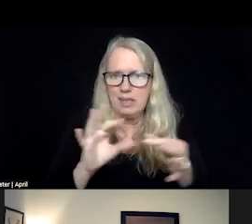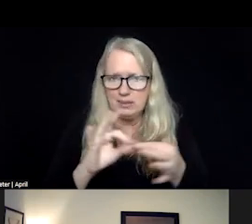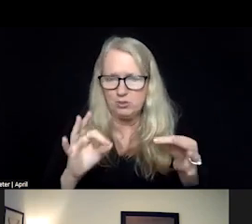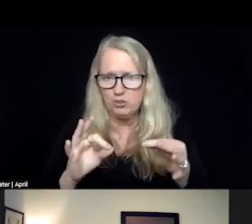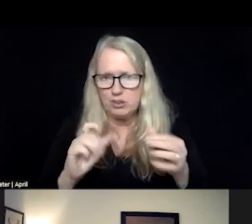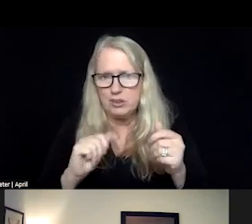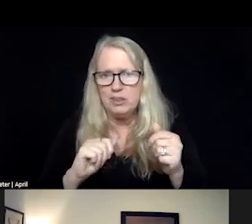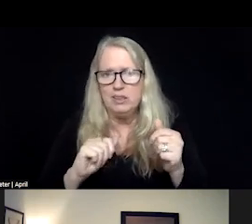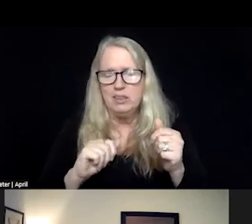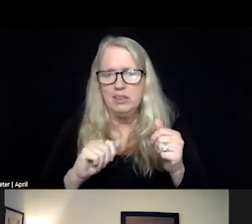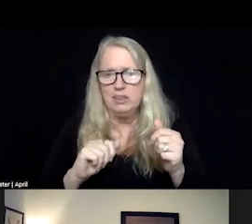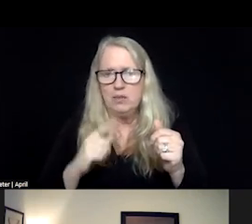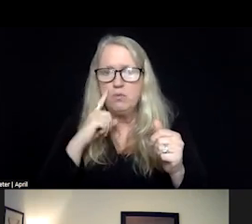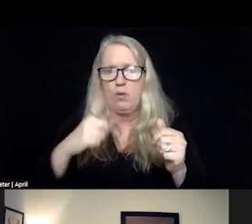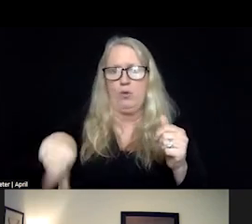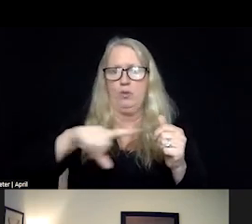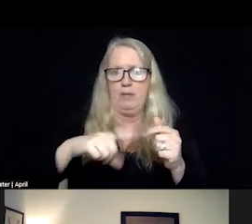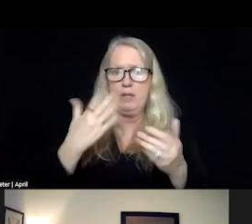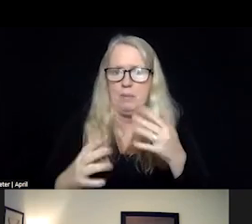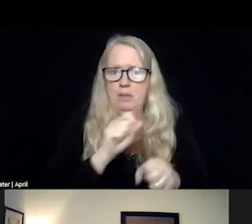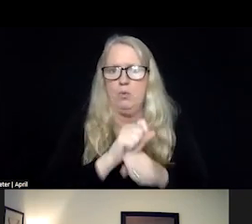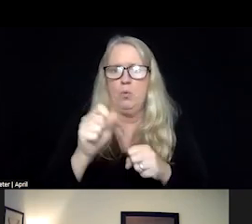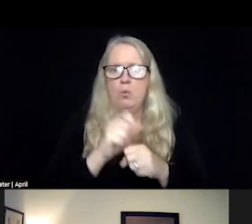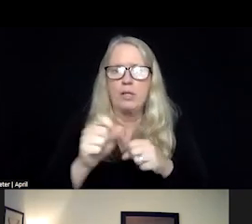FOR THOSE OF YOU WHO ARE WORKING IN THE CRISIS SPACE OR ADJACENT